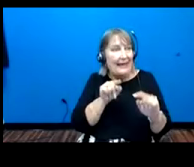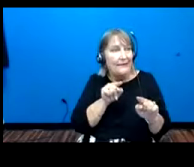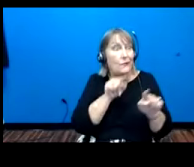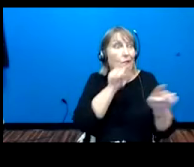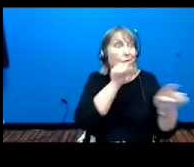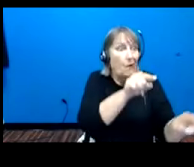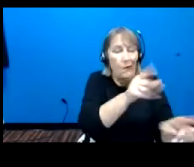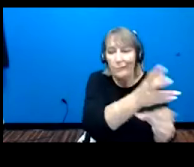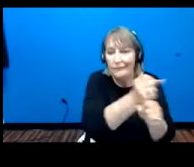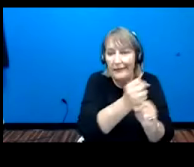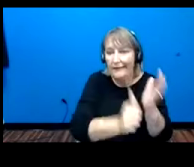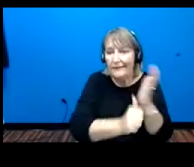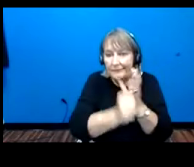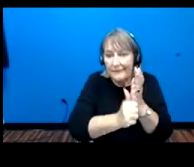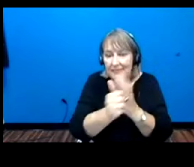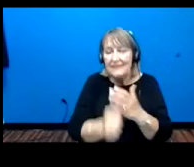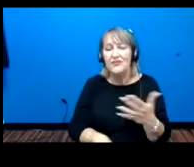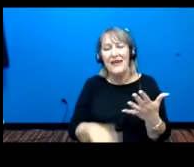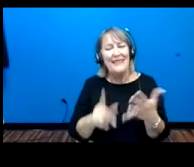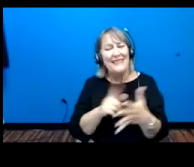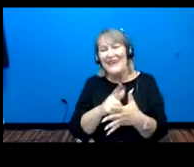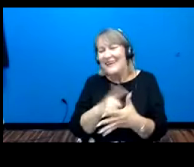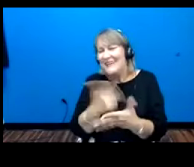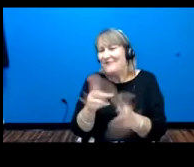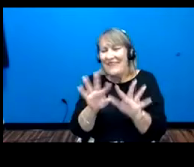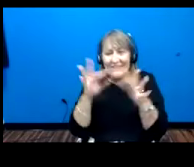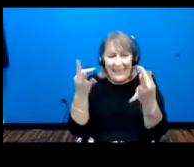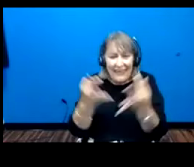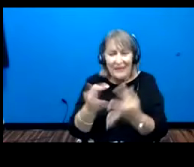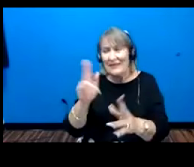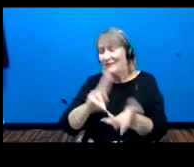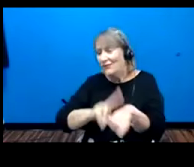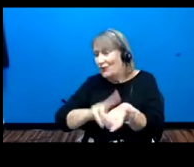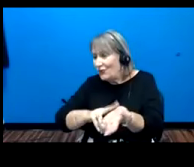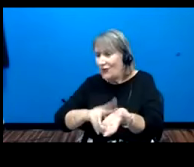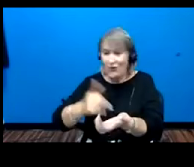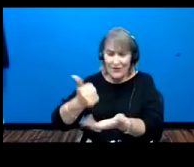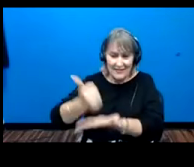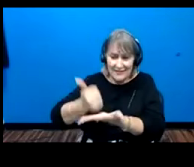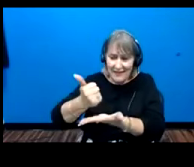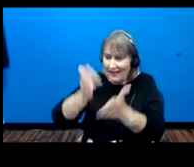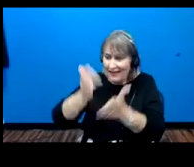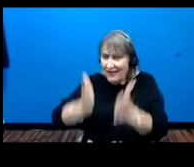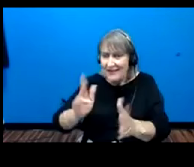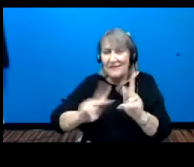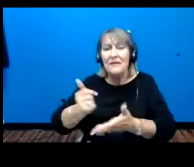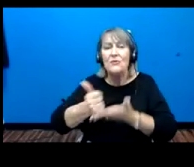that whole circle of support— others who provide services. So that's who we are targeting and that's where we need your help